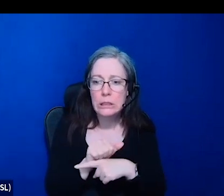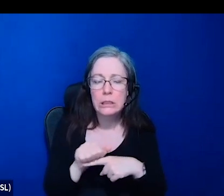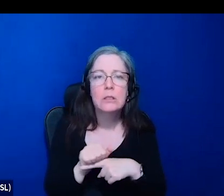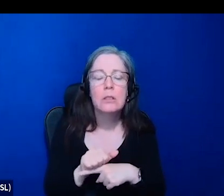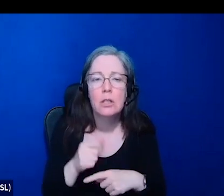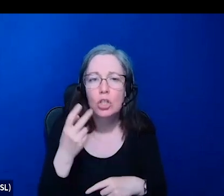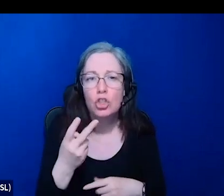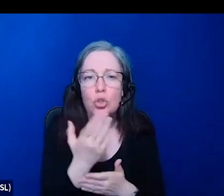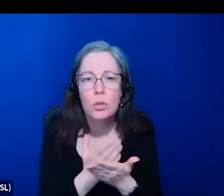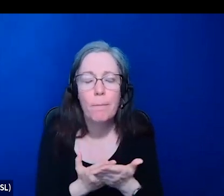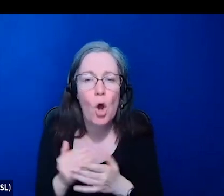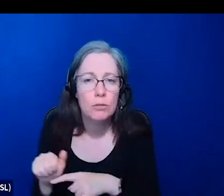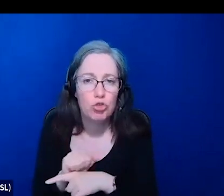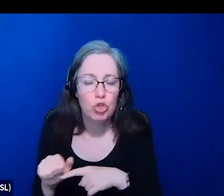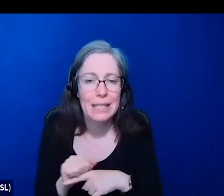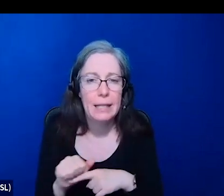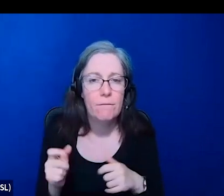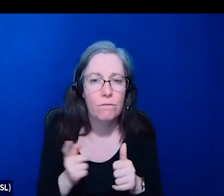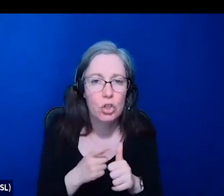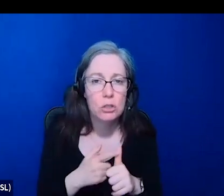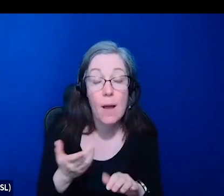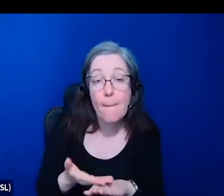First is before we launch kinds of training,